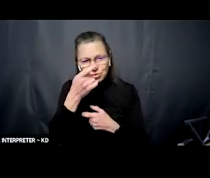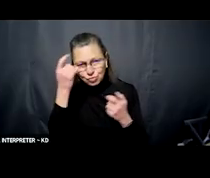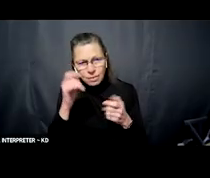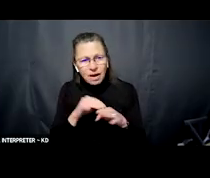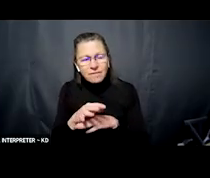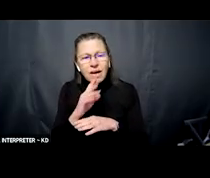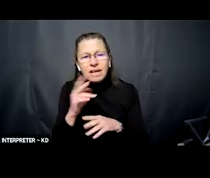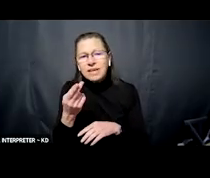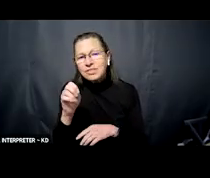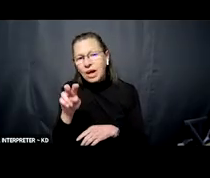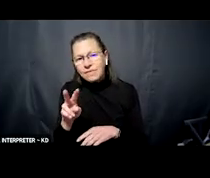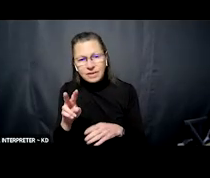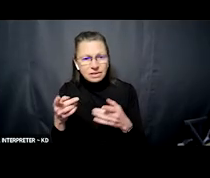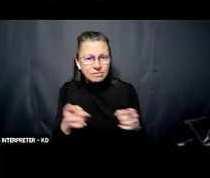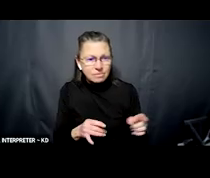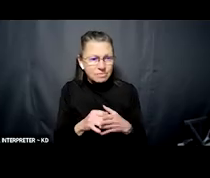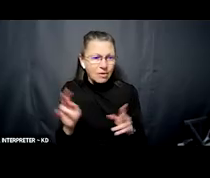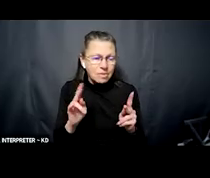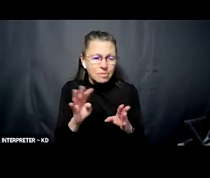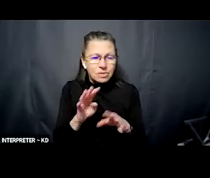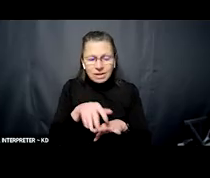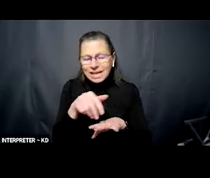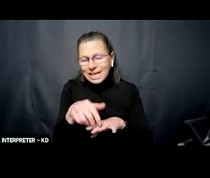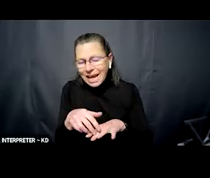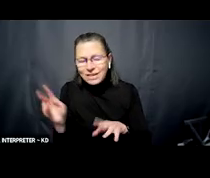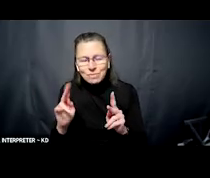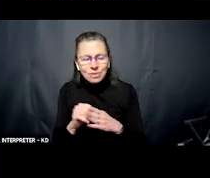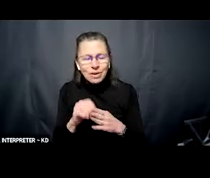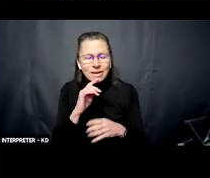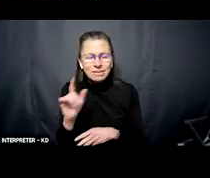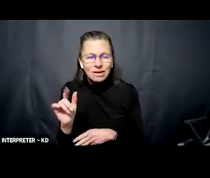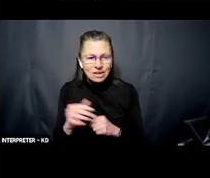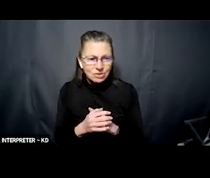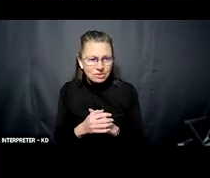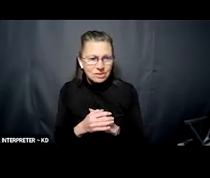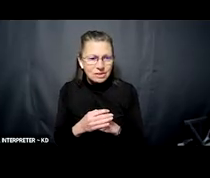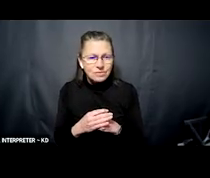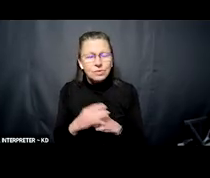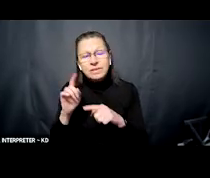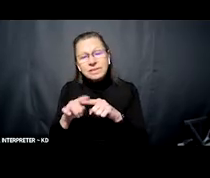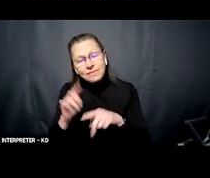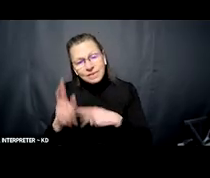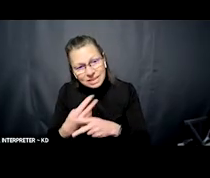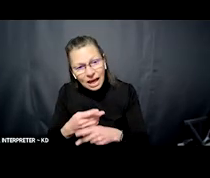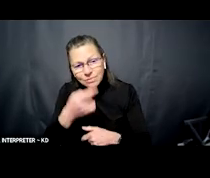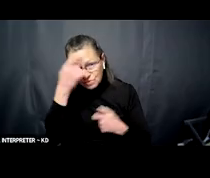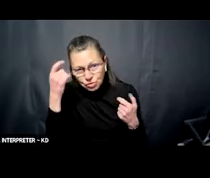This included documenting the prevalence of different types of trauma among Native Angelenos,